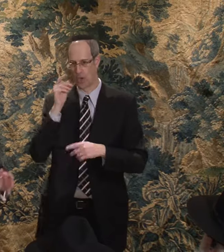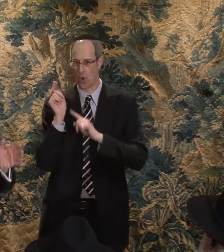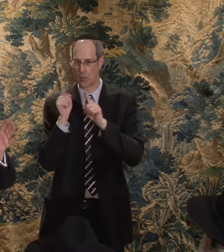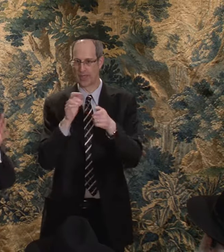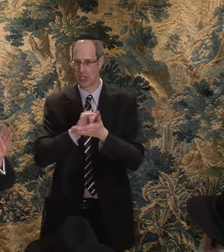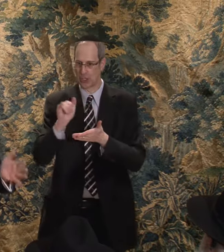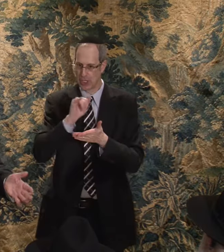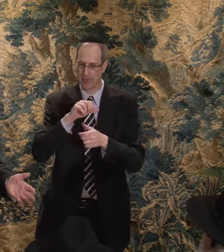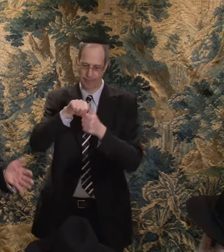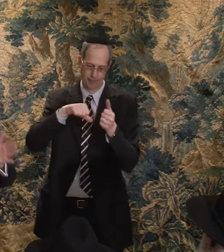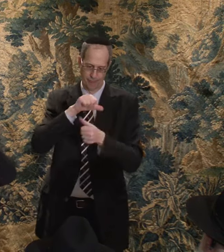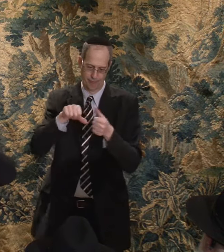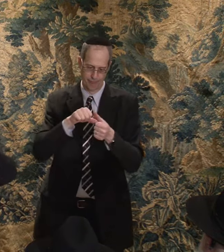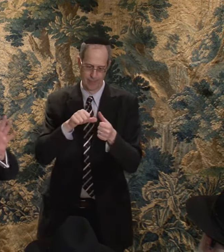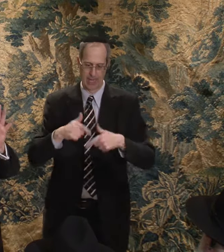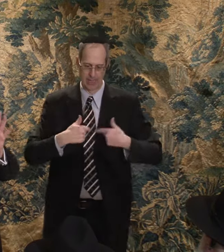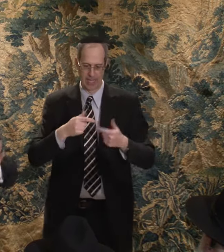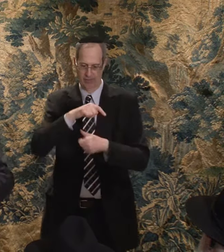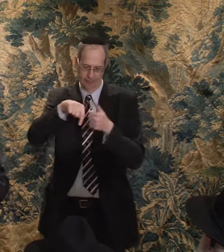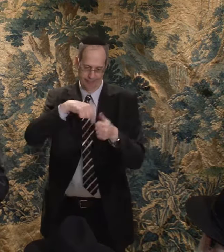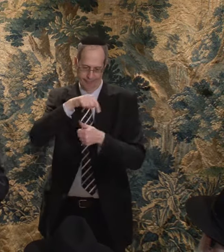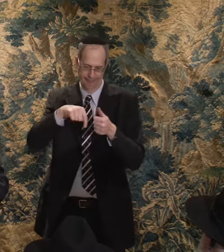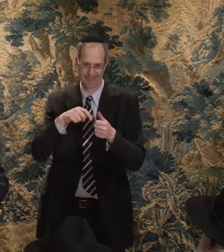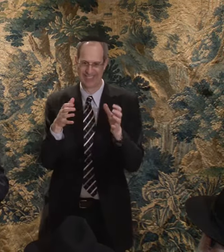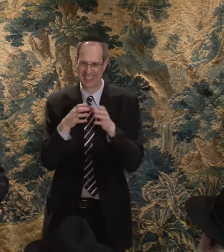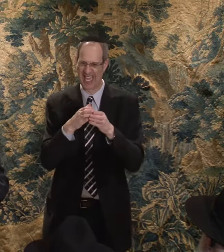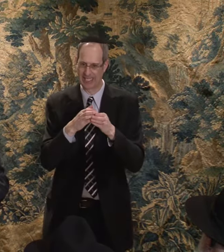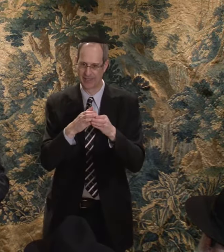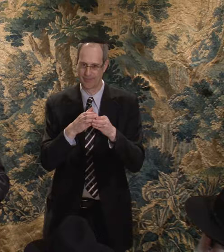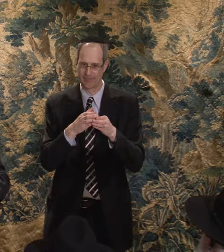they moved to the same neighborhoods so they're very tight these four what